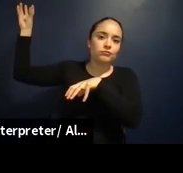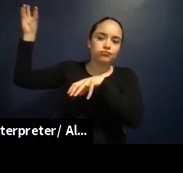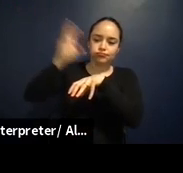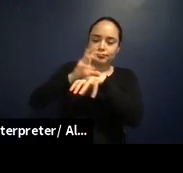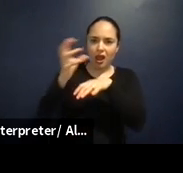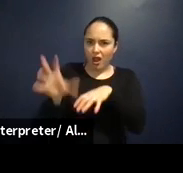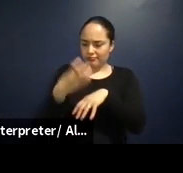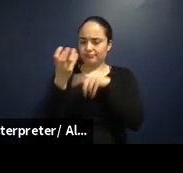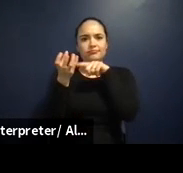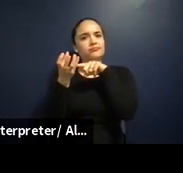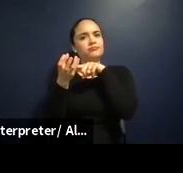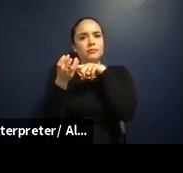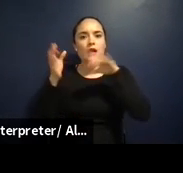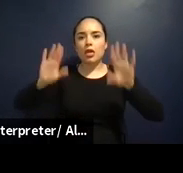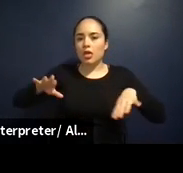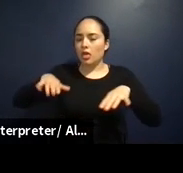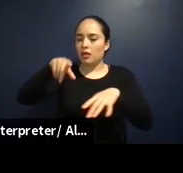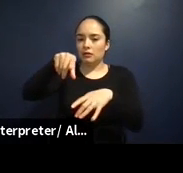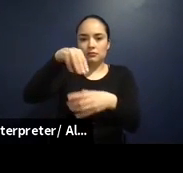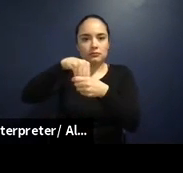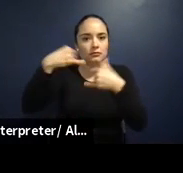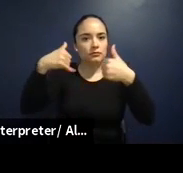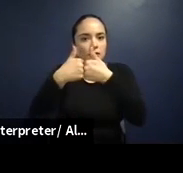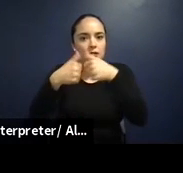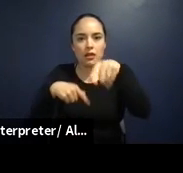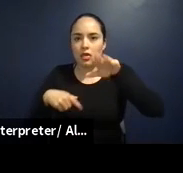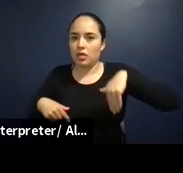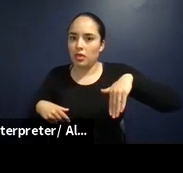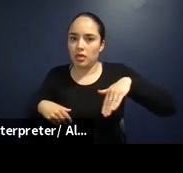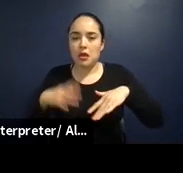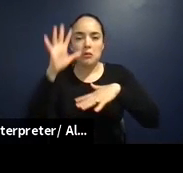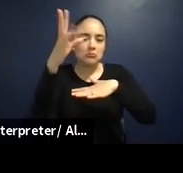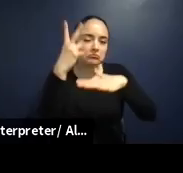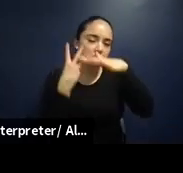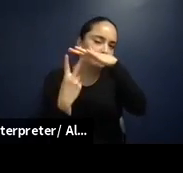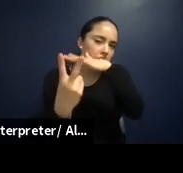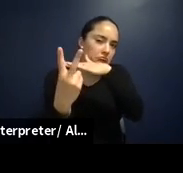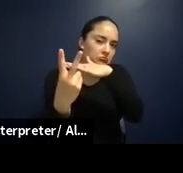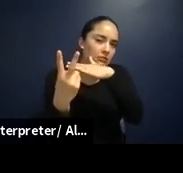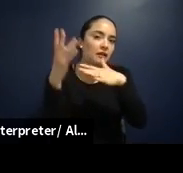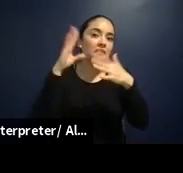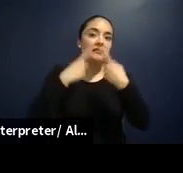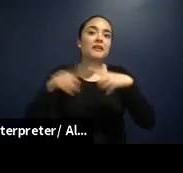betting that when we get netherite, and we put it in the material reducer, that we will get